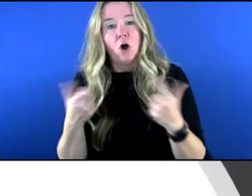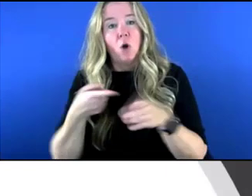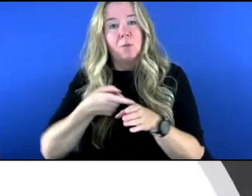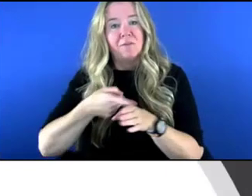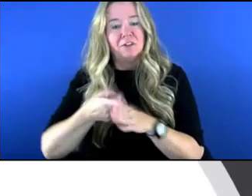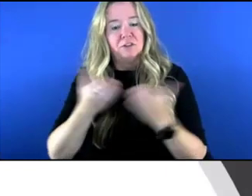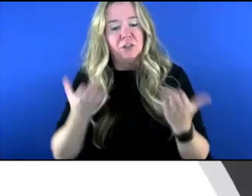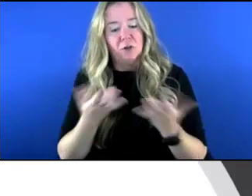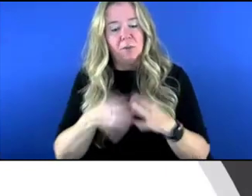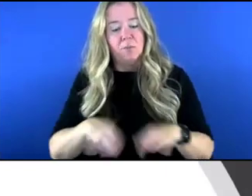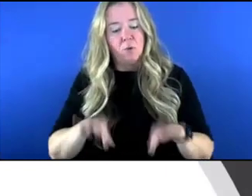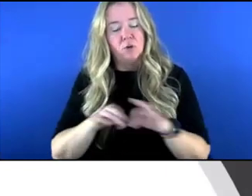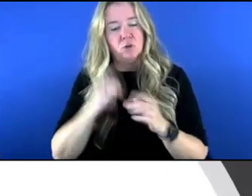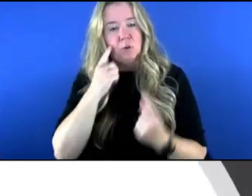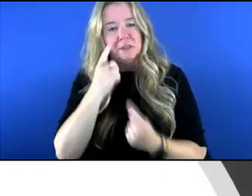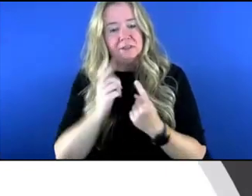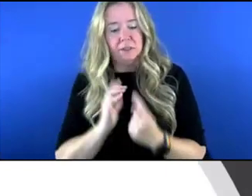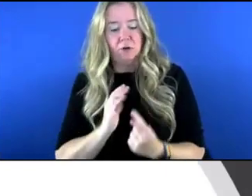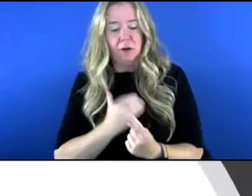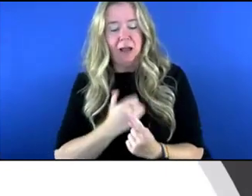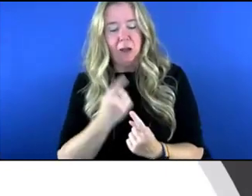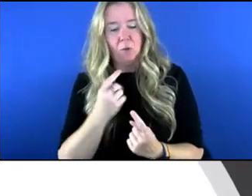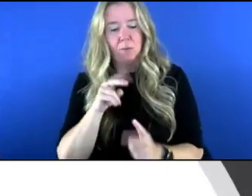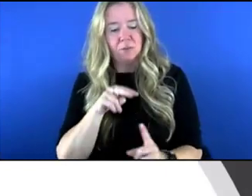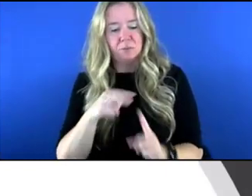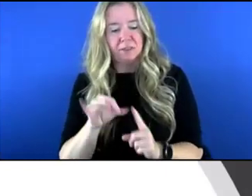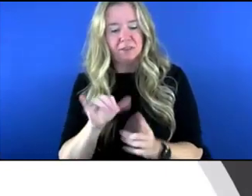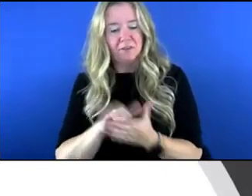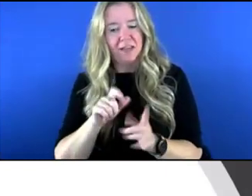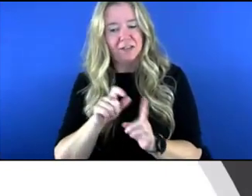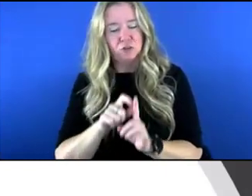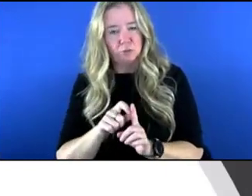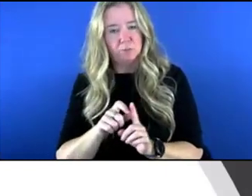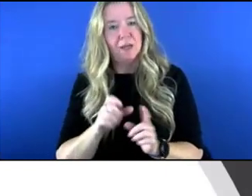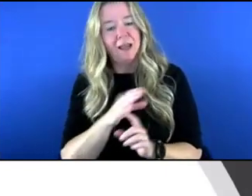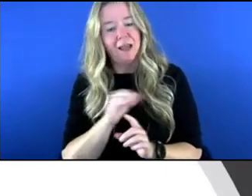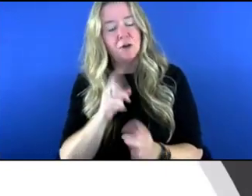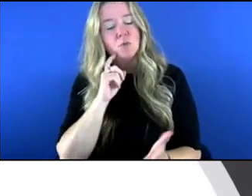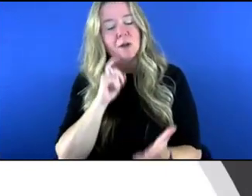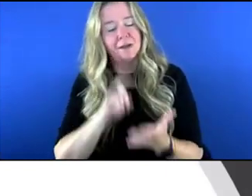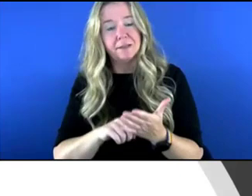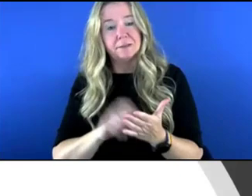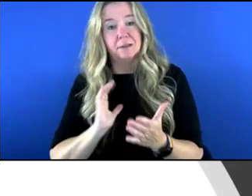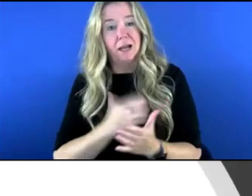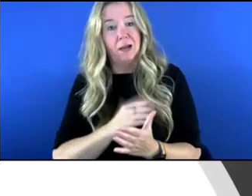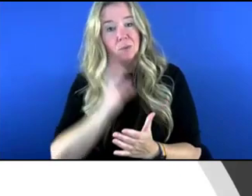that we consider our perspective of this term and recognize that our experience